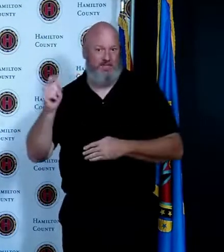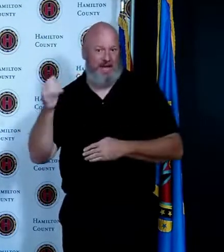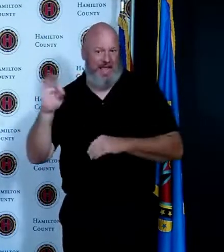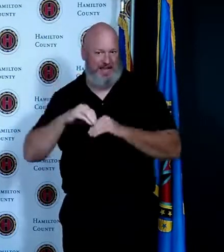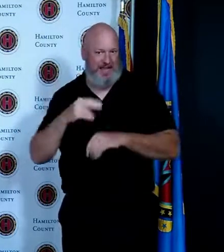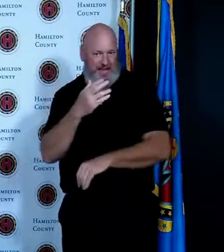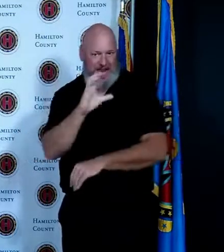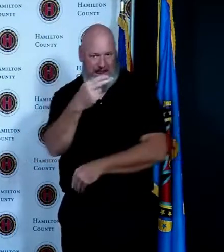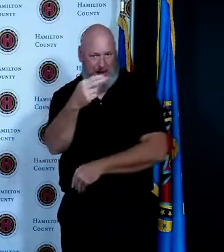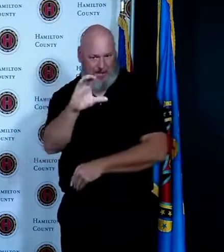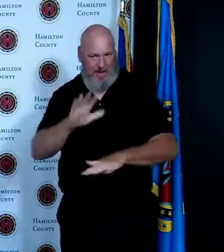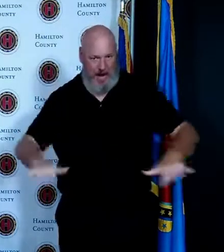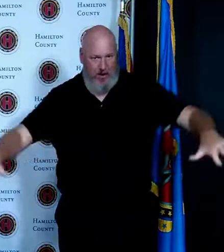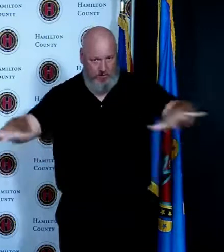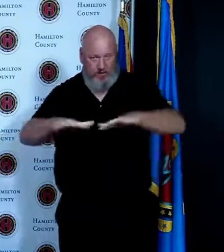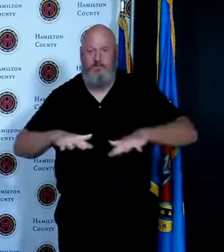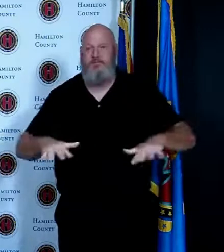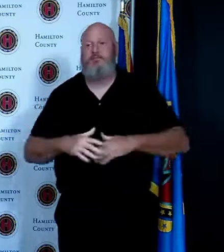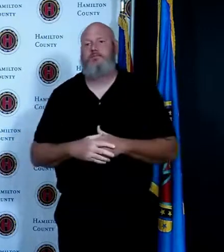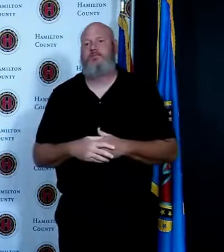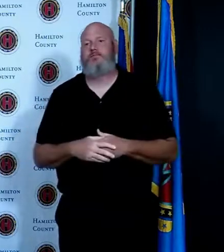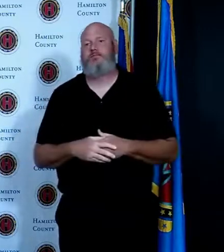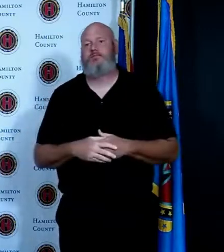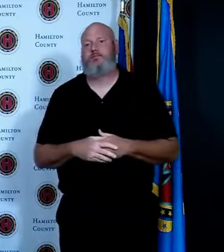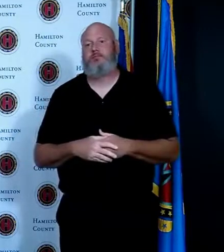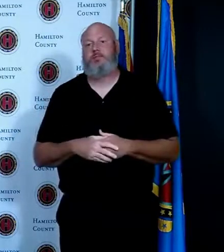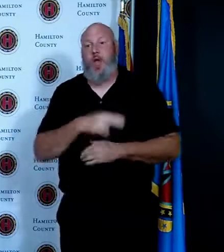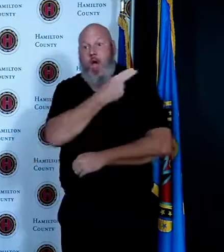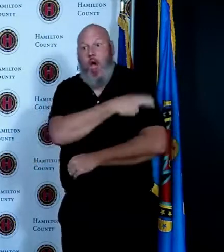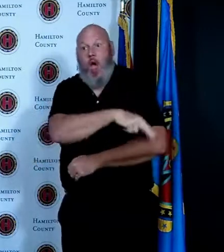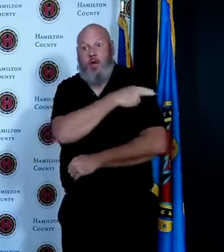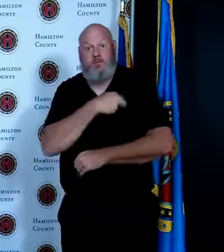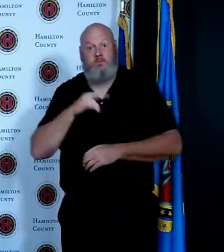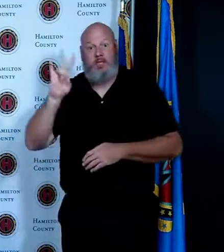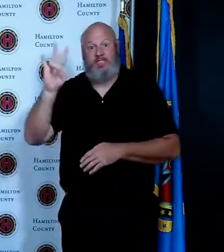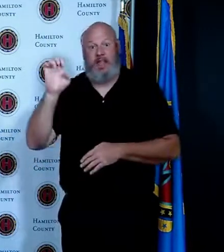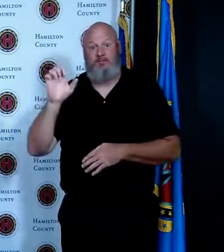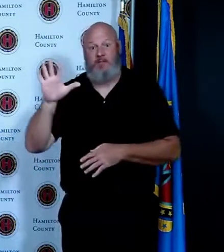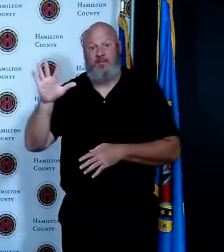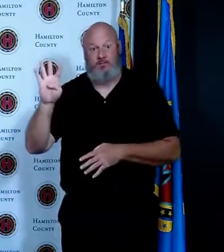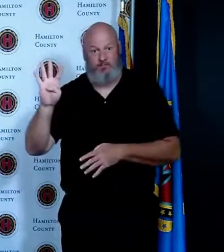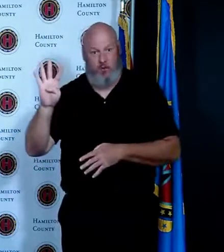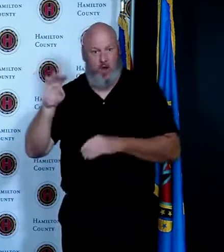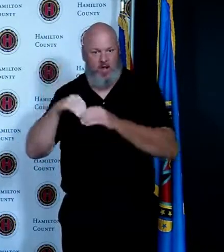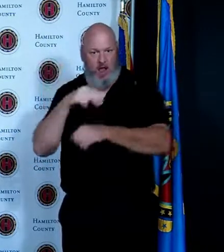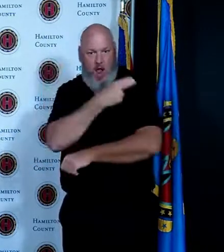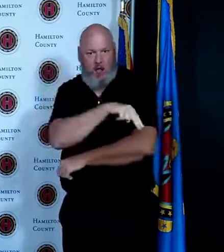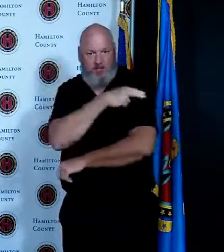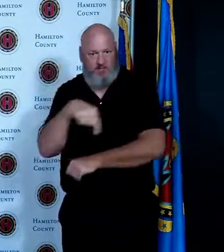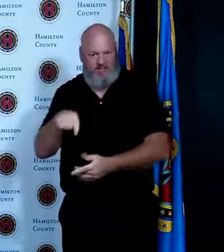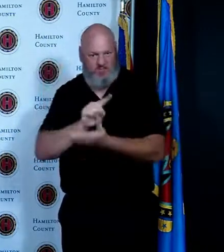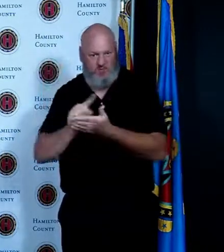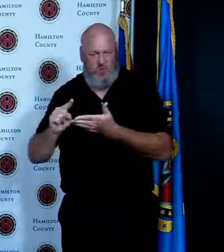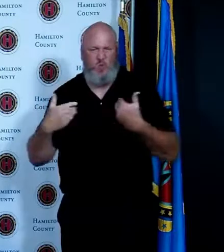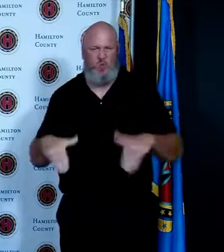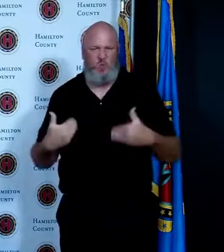increase since last week is 44 and the death count is 204 and the increase